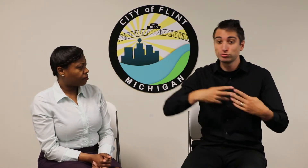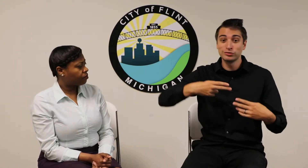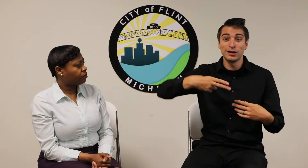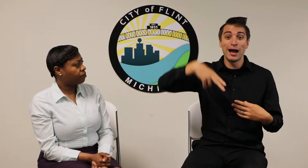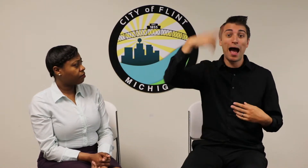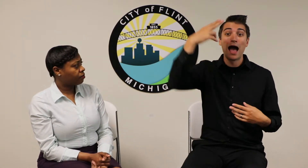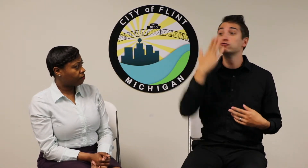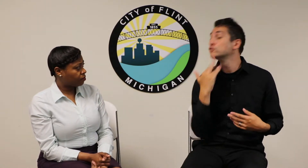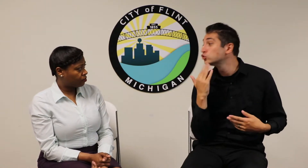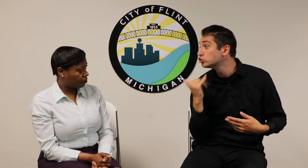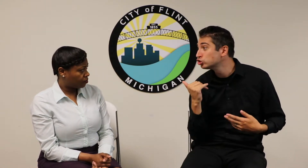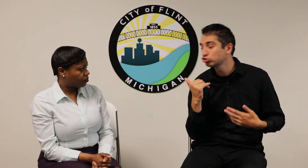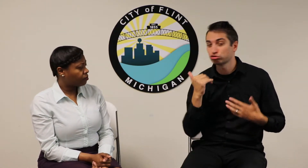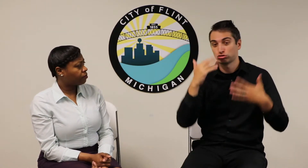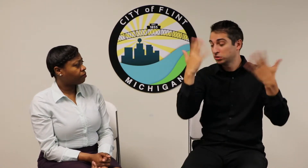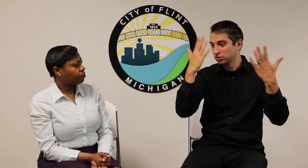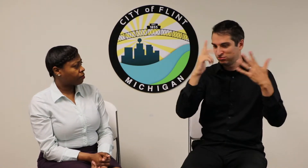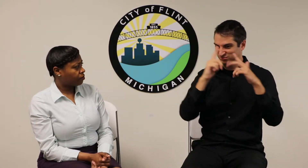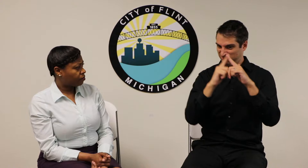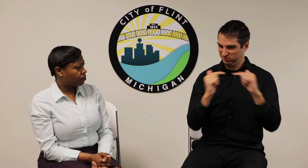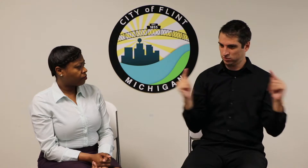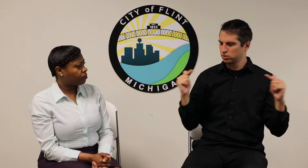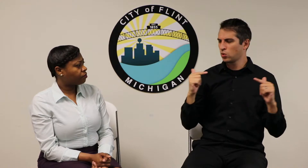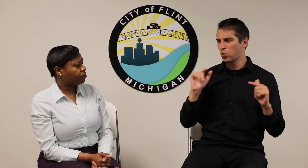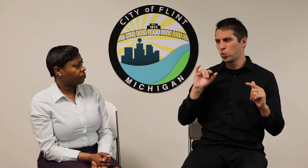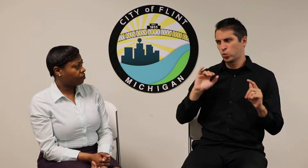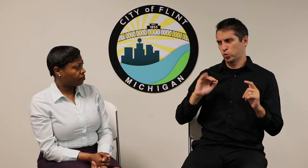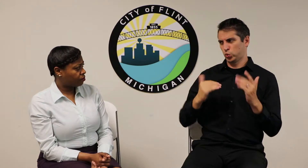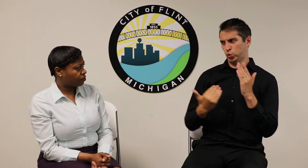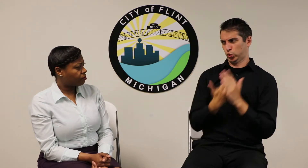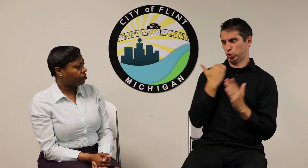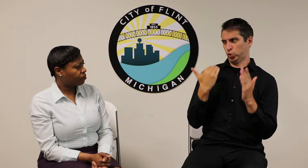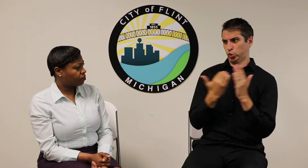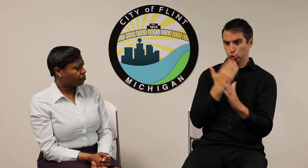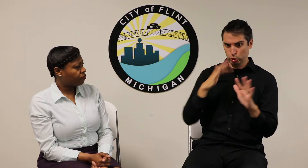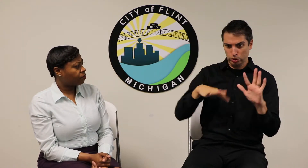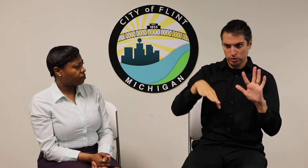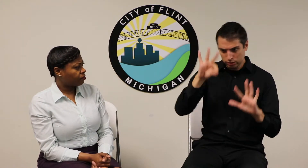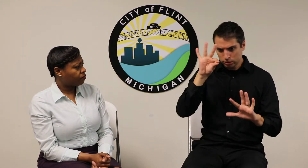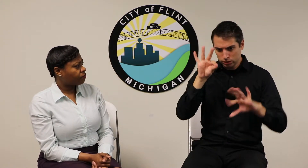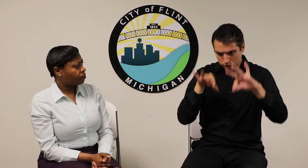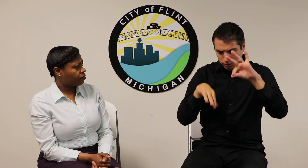these are new areas that we have to start looking at because in the past all